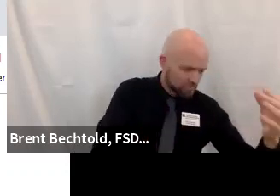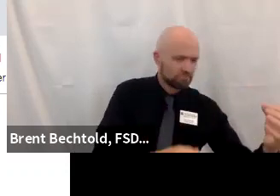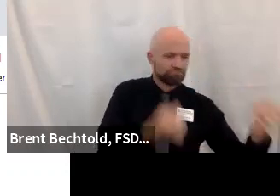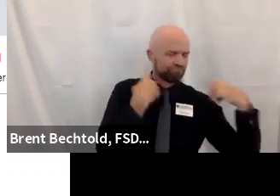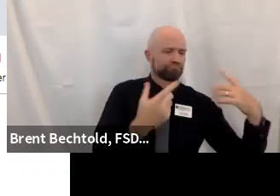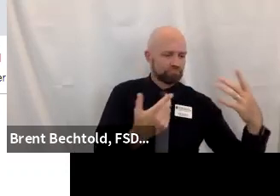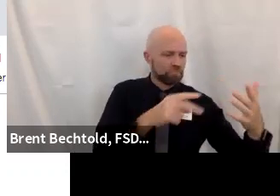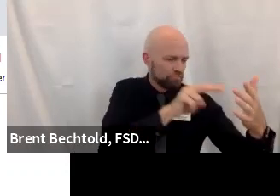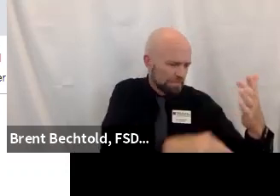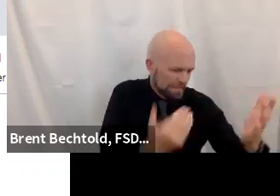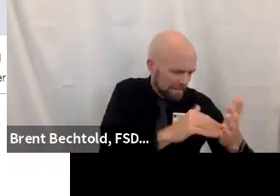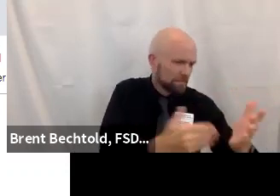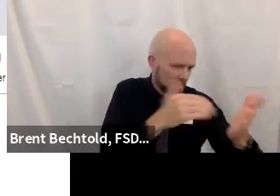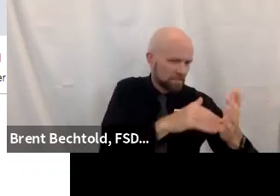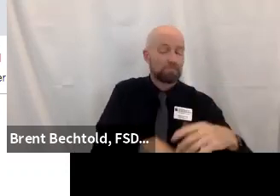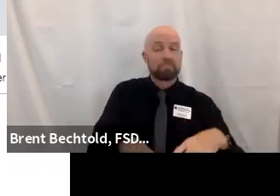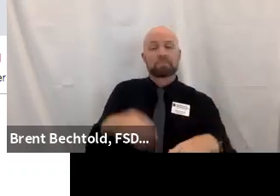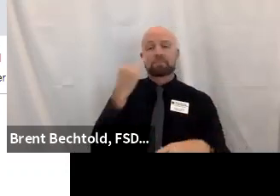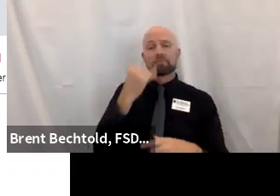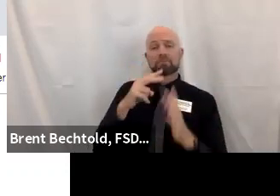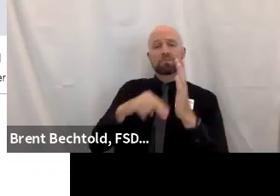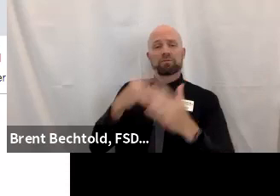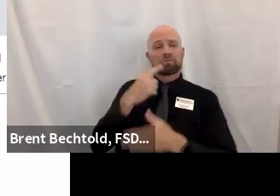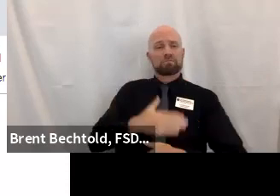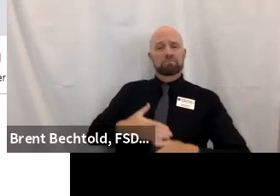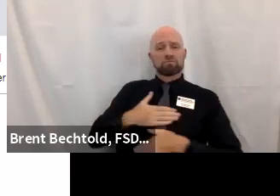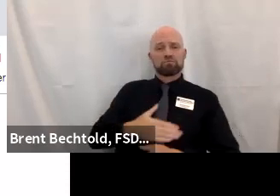You don't understand it. You have to read it again and again.